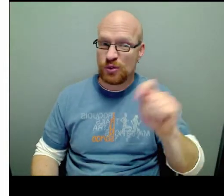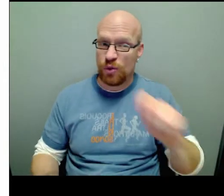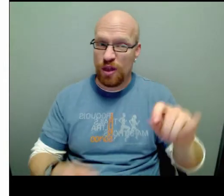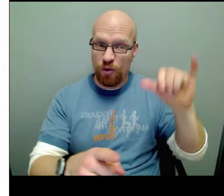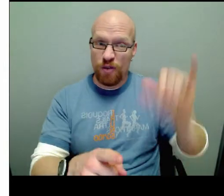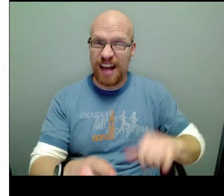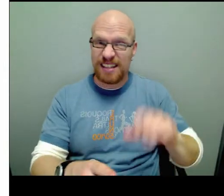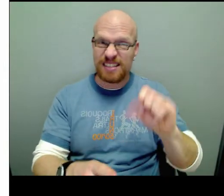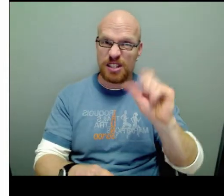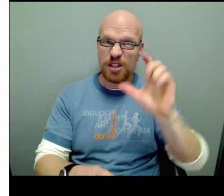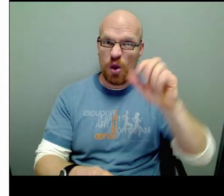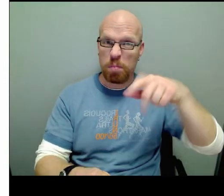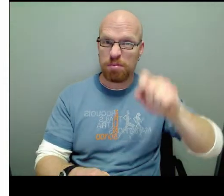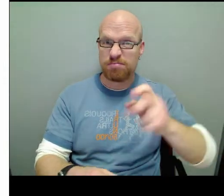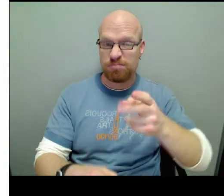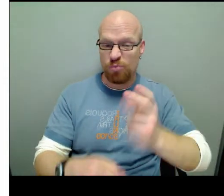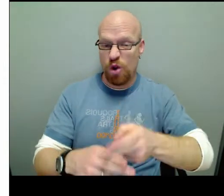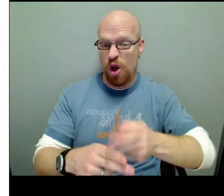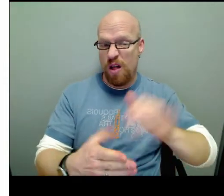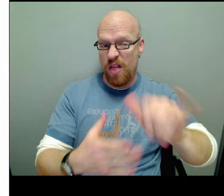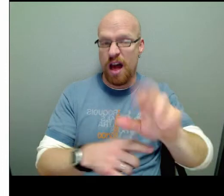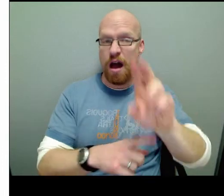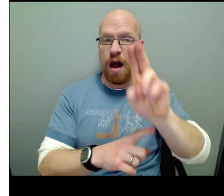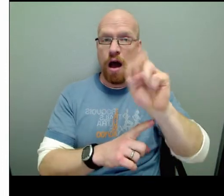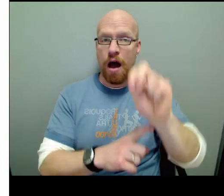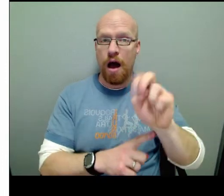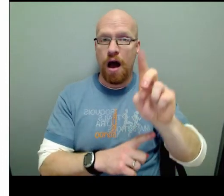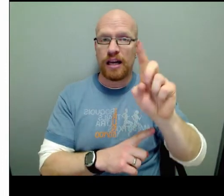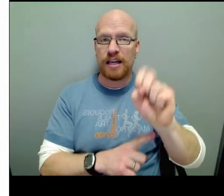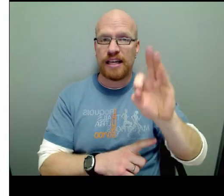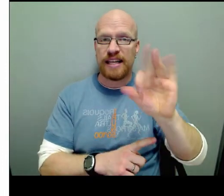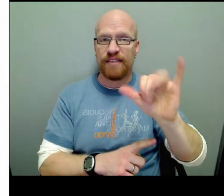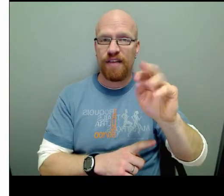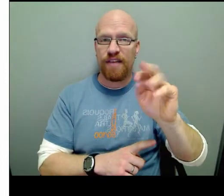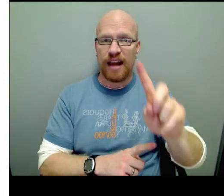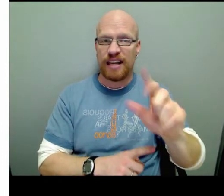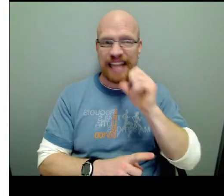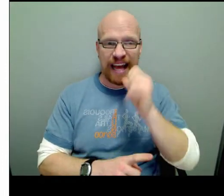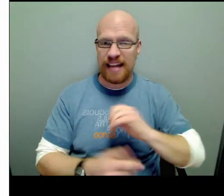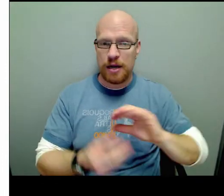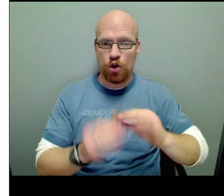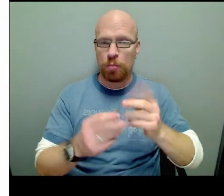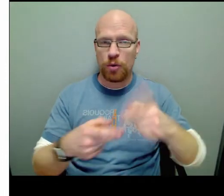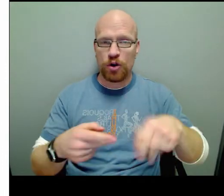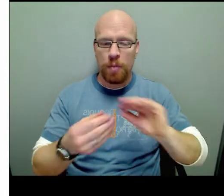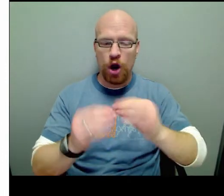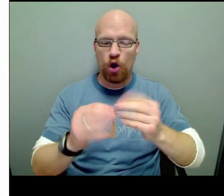So, therefore, that's the slope. Call that undefined. Then they had it in your numerical value.